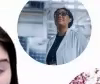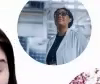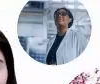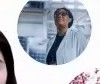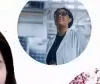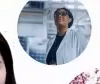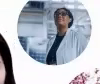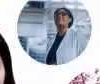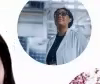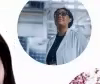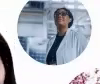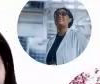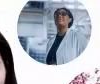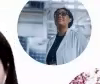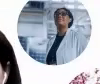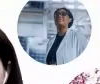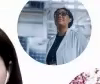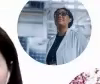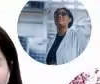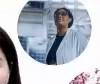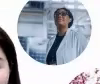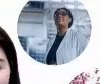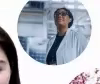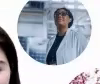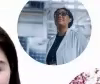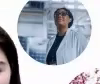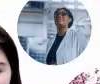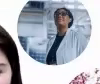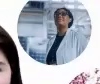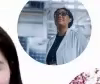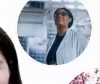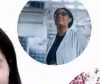coordinate the activities of the S-STEM resource and evaluation